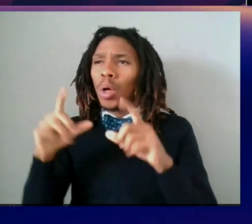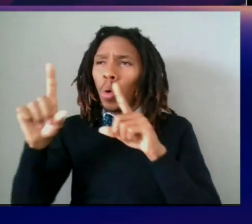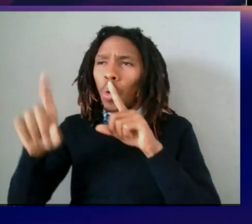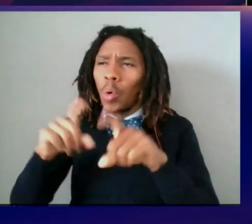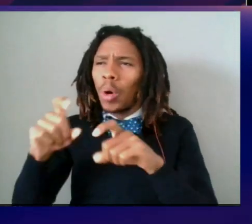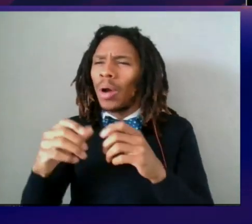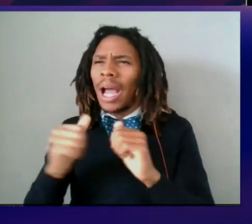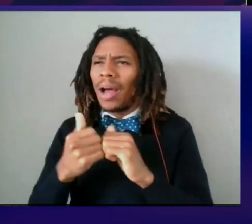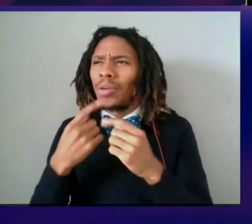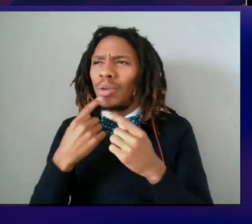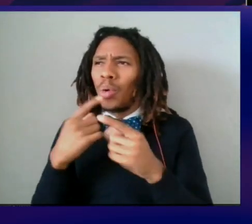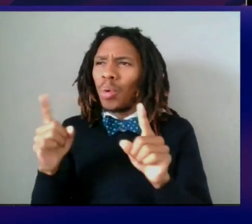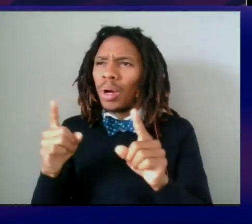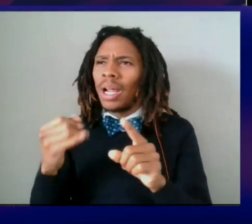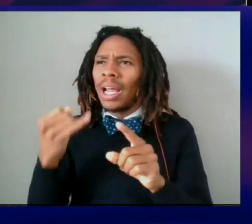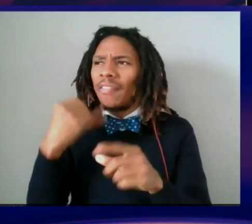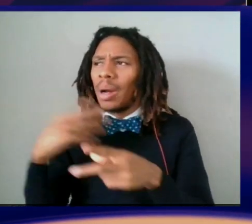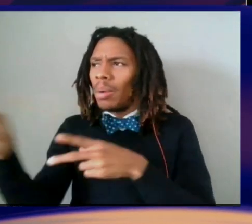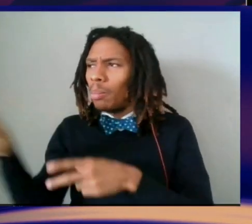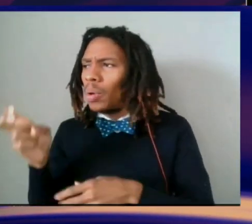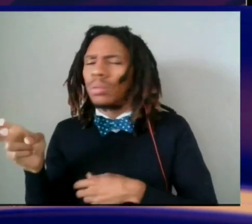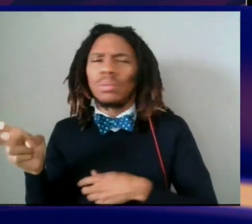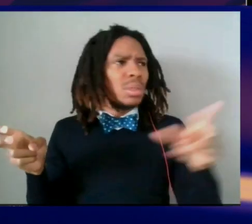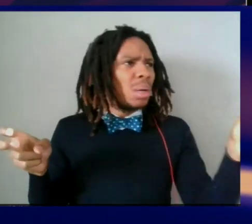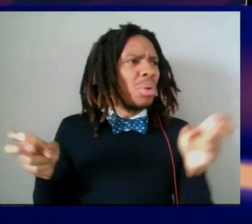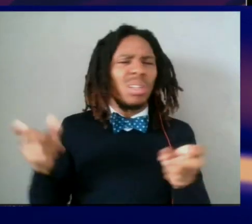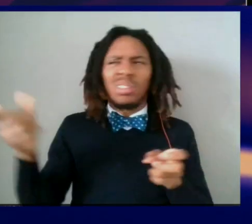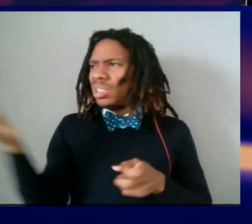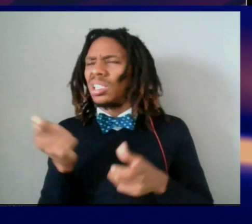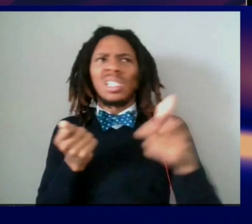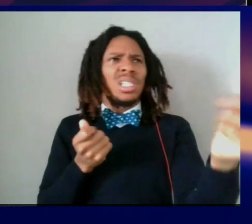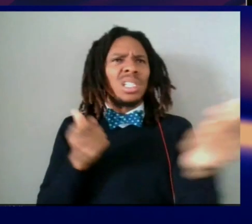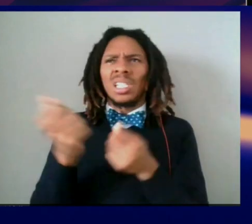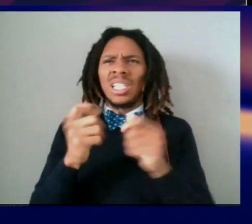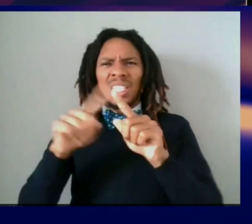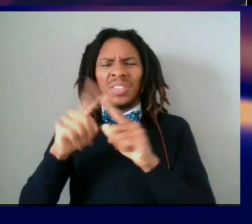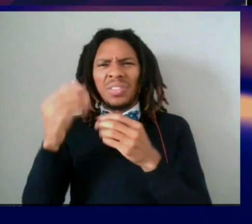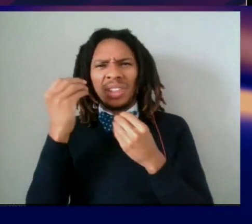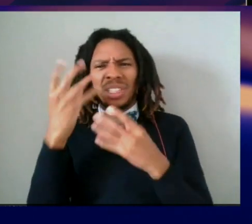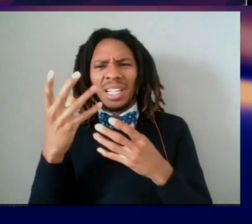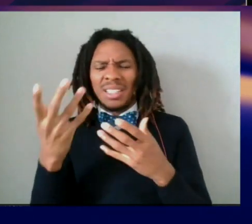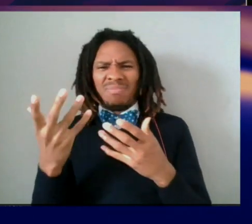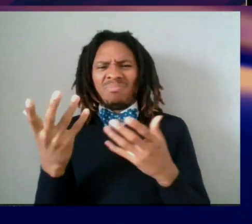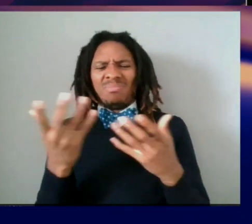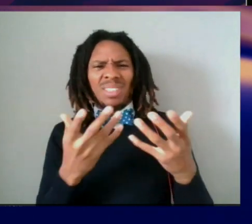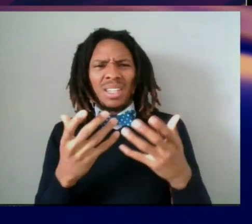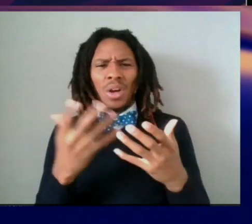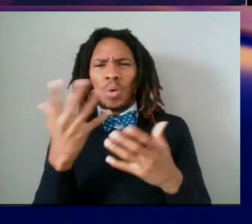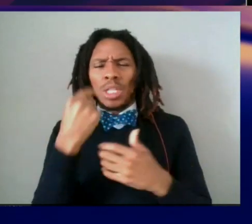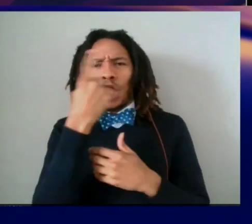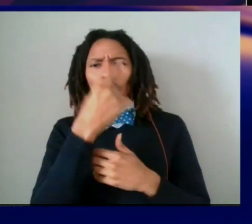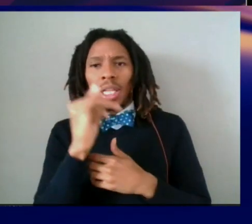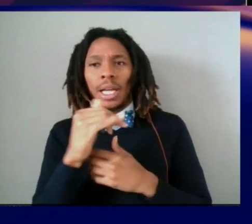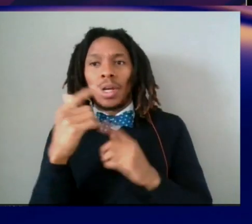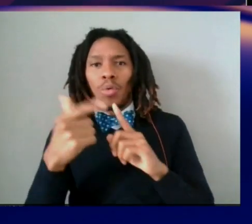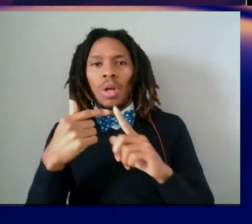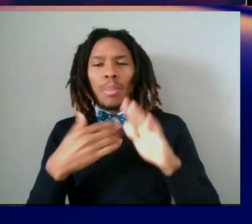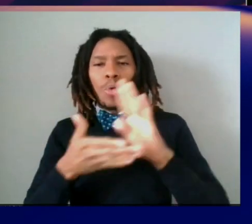Because if I'm pulling from over here and over here and over there, how does that like end up looking like when I'm actually running a query?